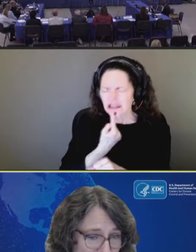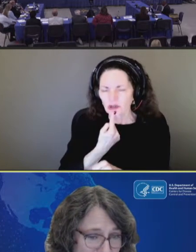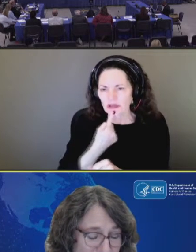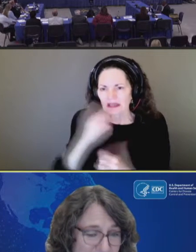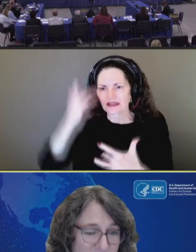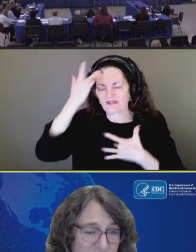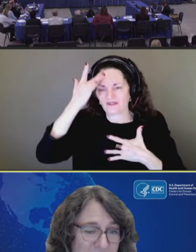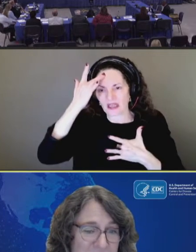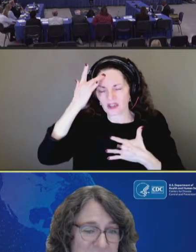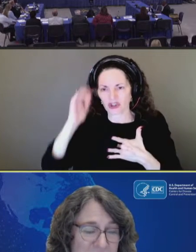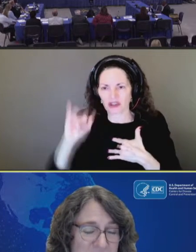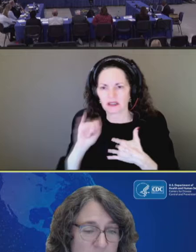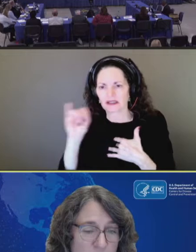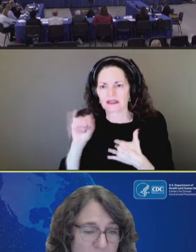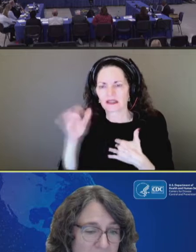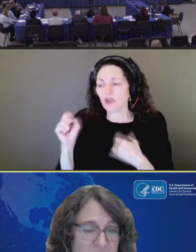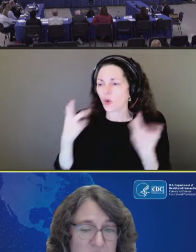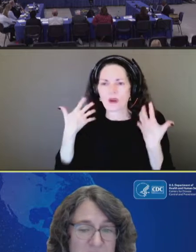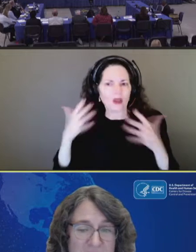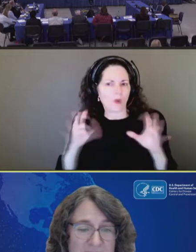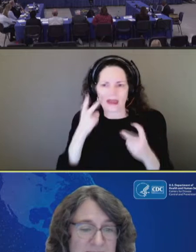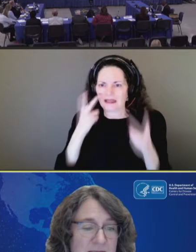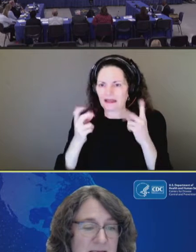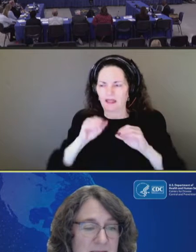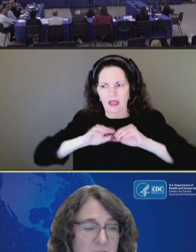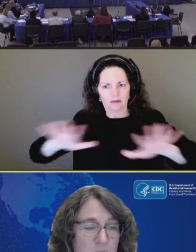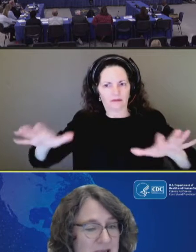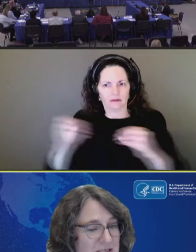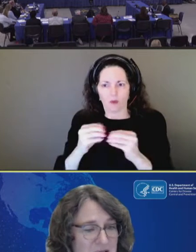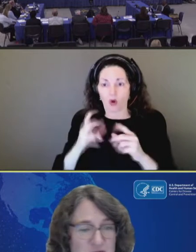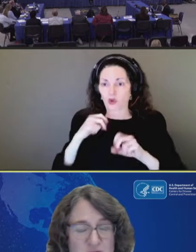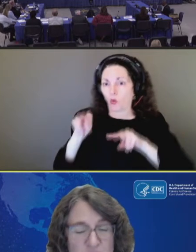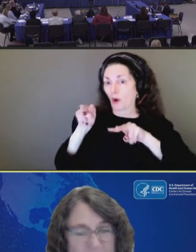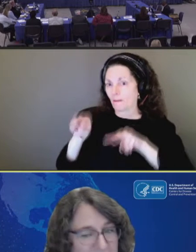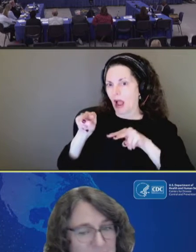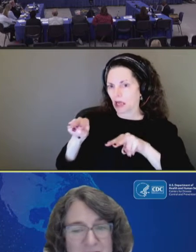circulating in the United States. So, monitoring that. We continue to really